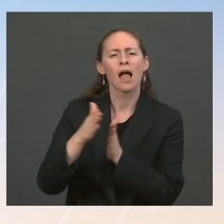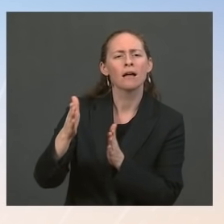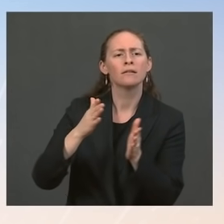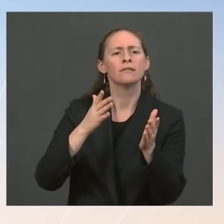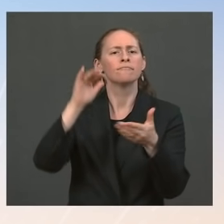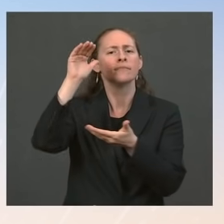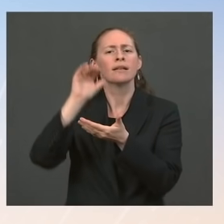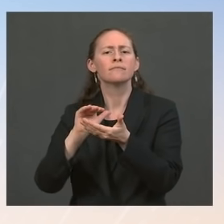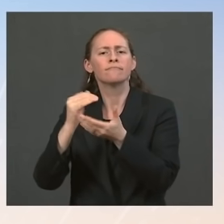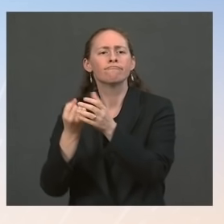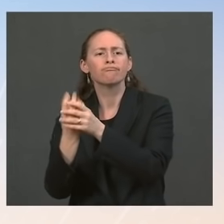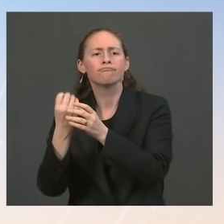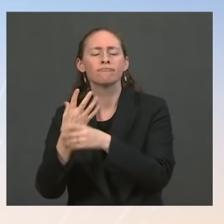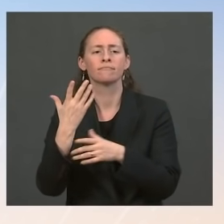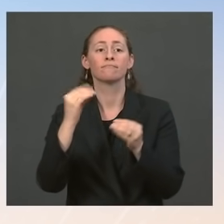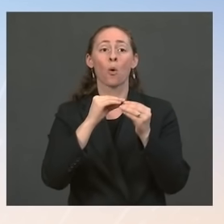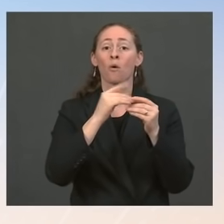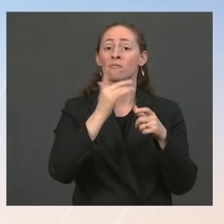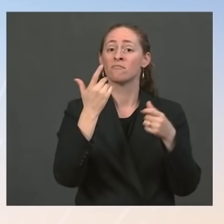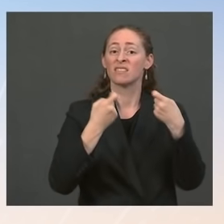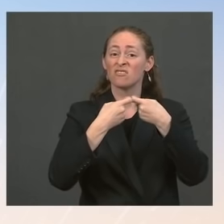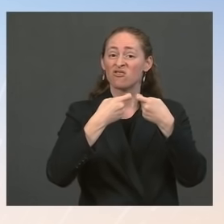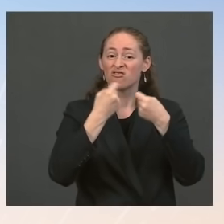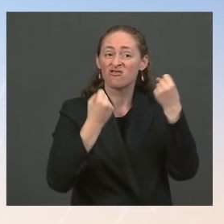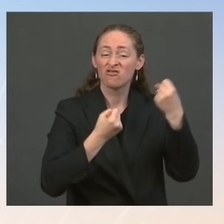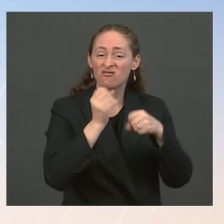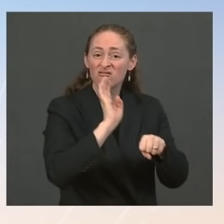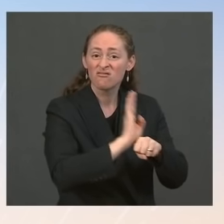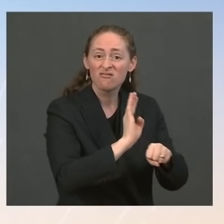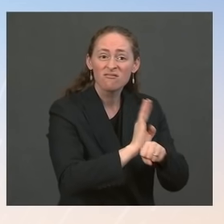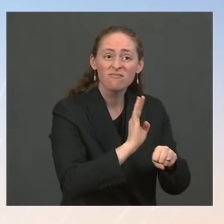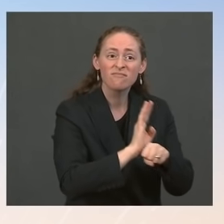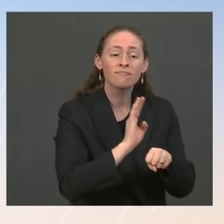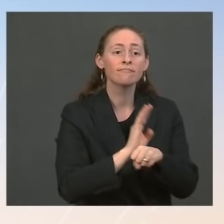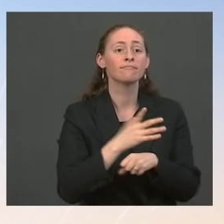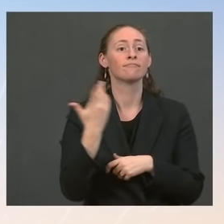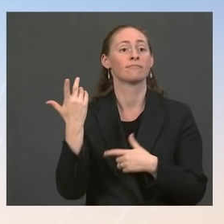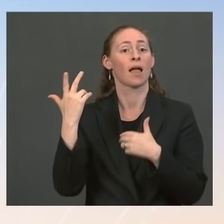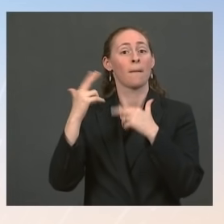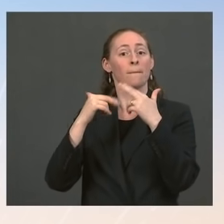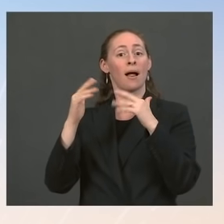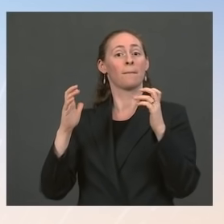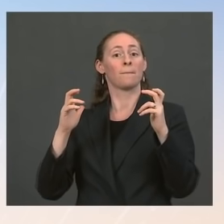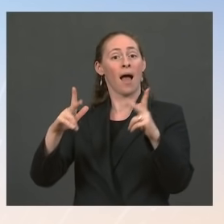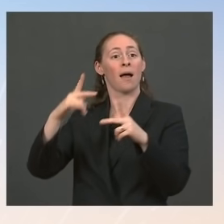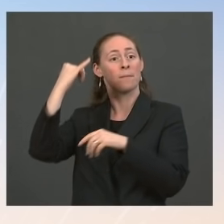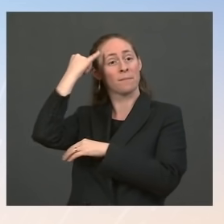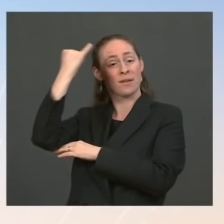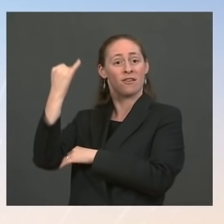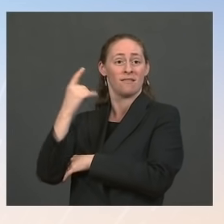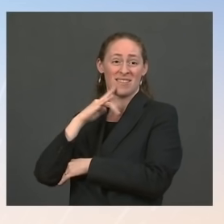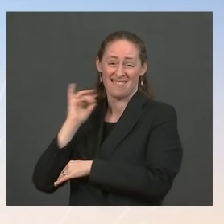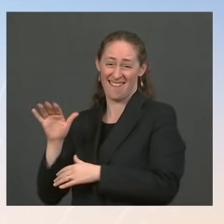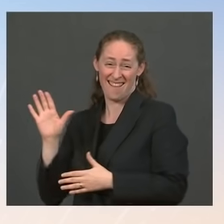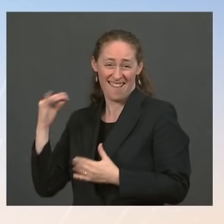or I shouldn't -- well, the author of the ideas -- the bold ideas in the Build Back Better agenda. So I can't speak to how other countries will assess,